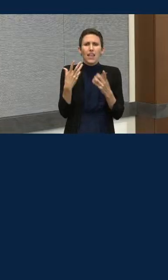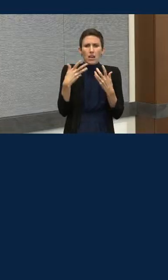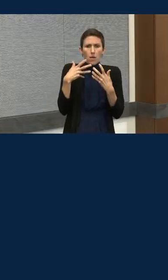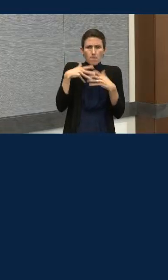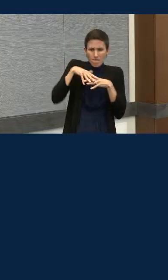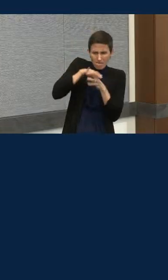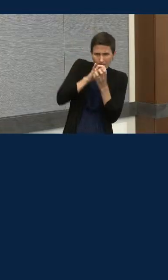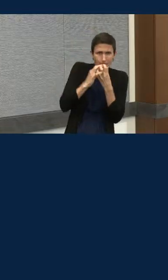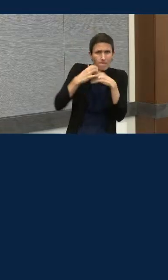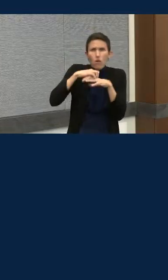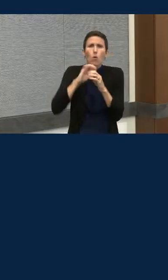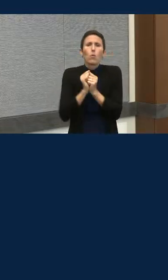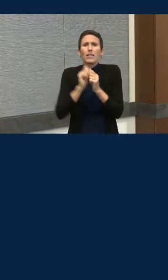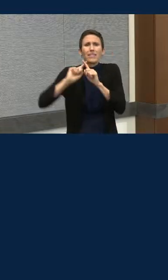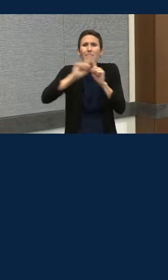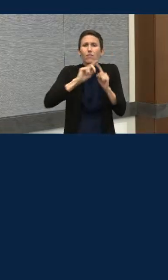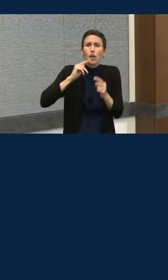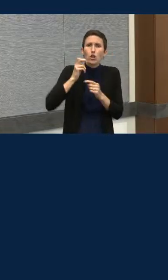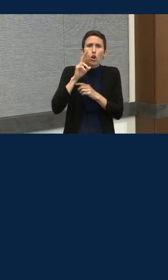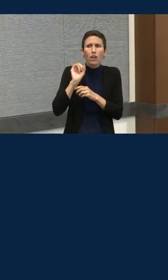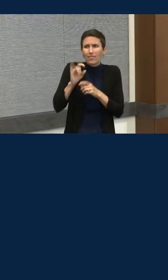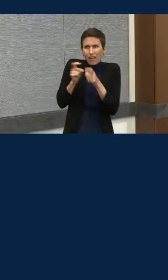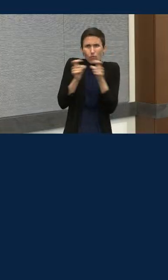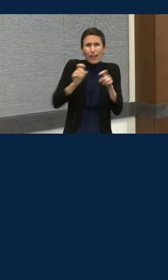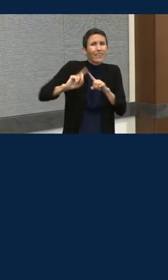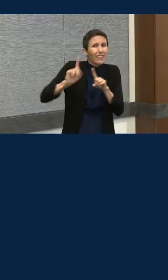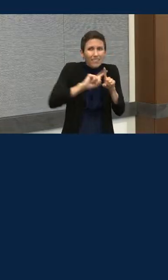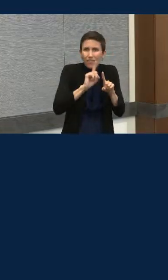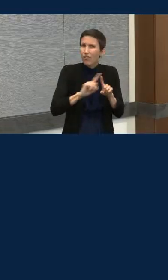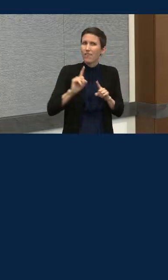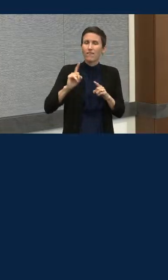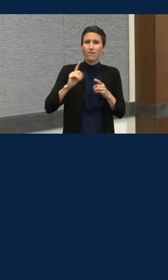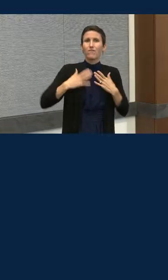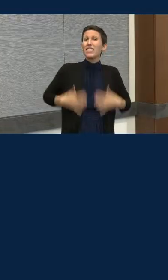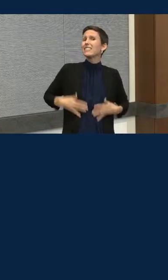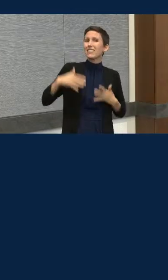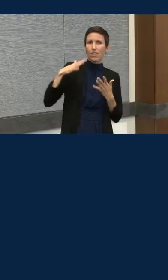regulating different aspects and different very different